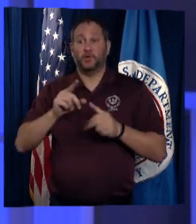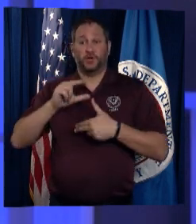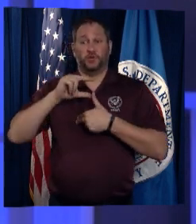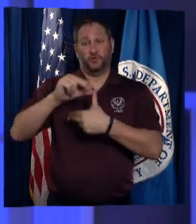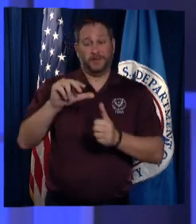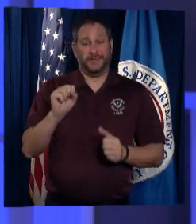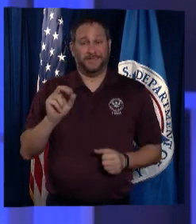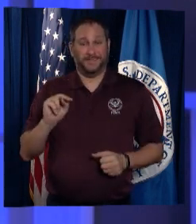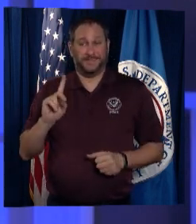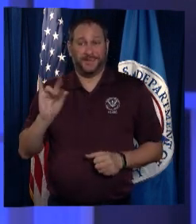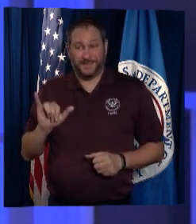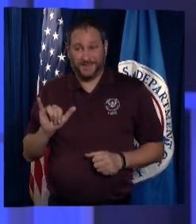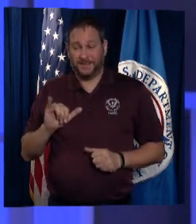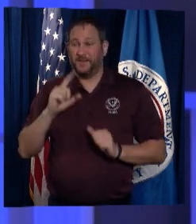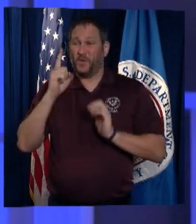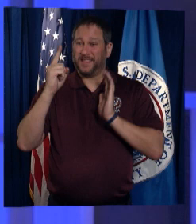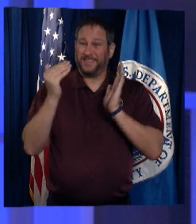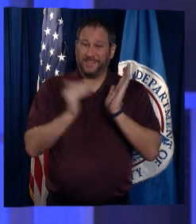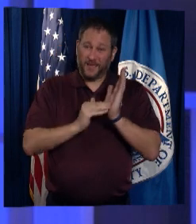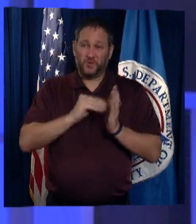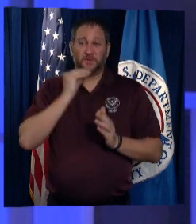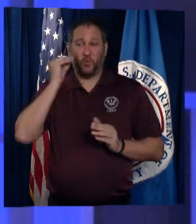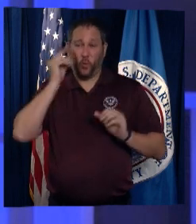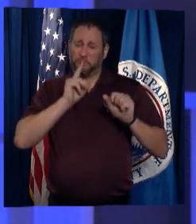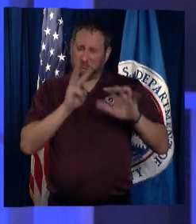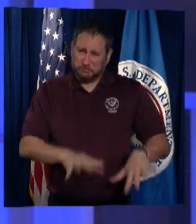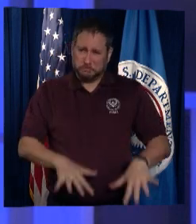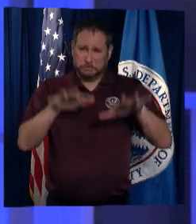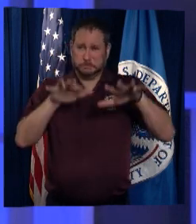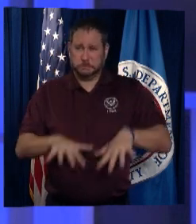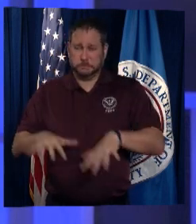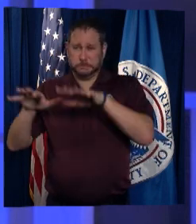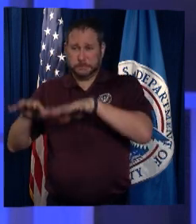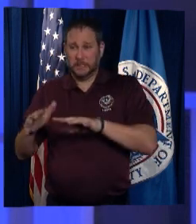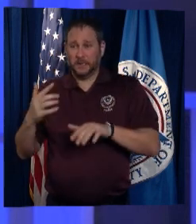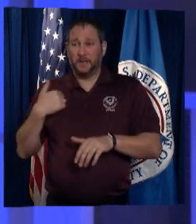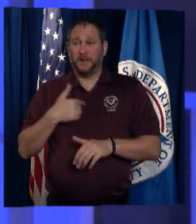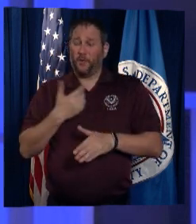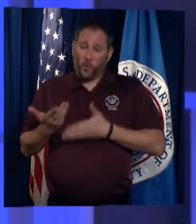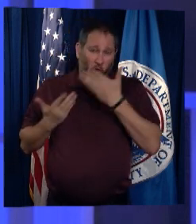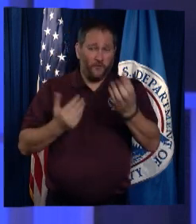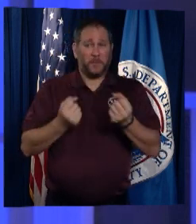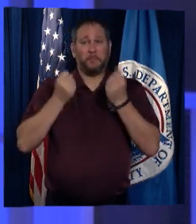out. Weeks later, the city finally opened up but would only accept ten volunteers